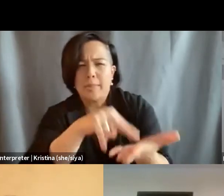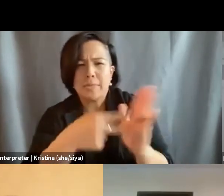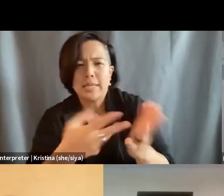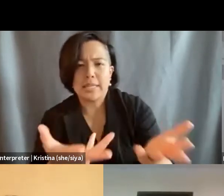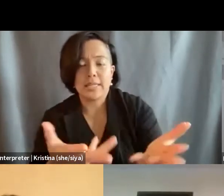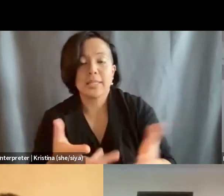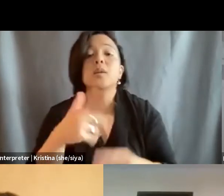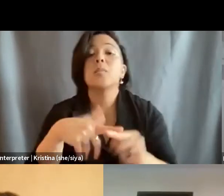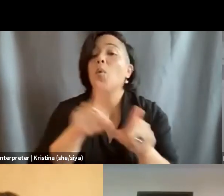marginalized adolescent girls who aren't ever going to come back into formal education